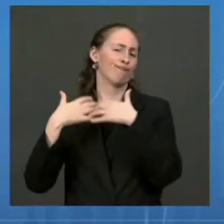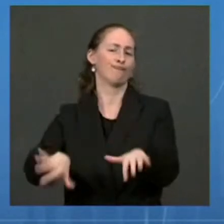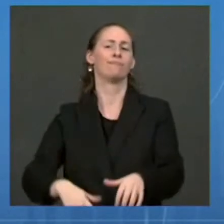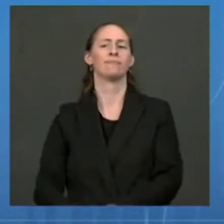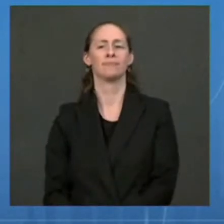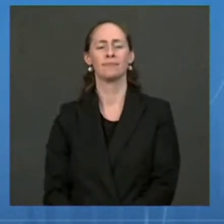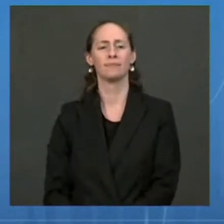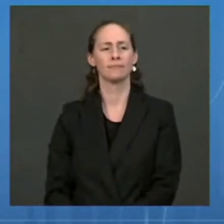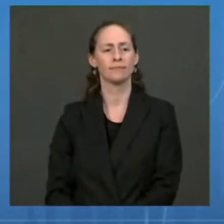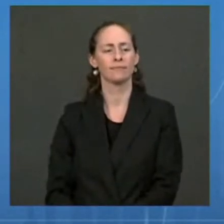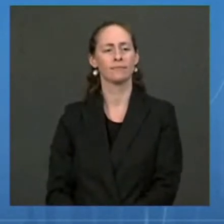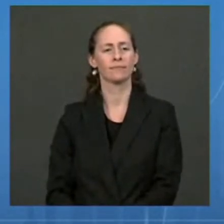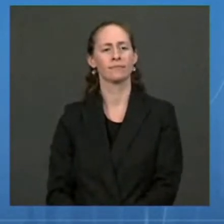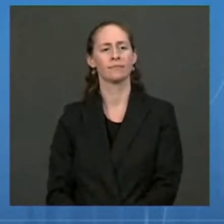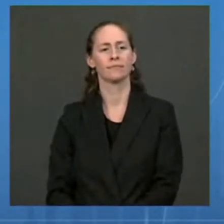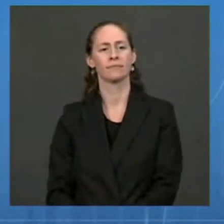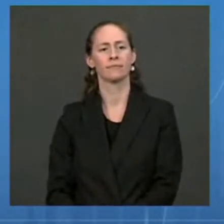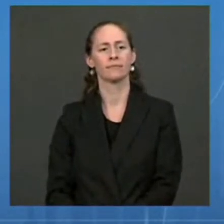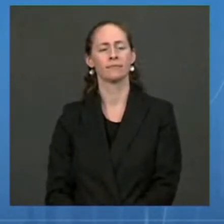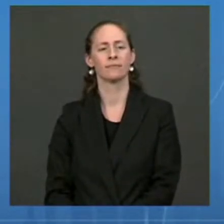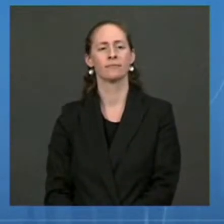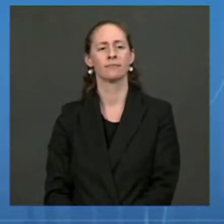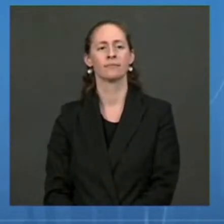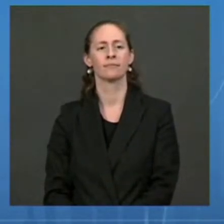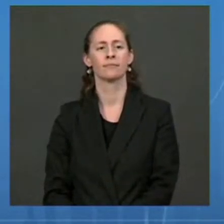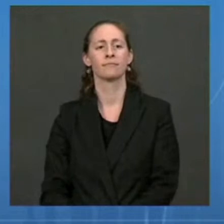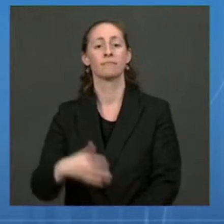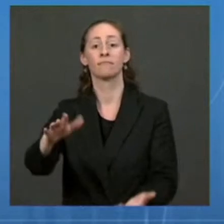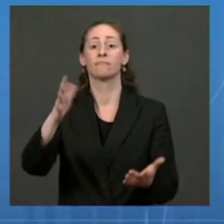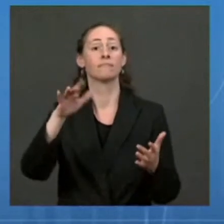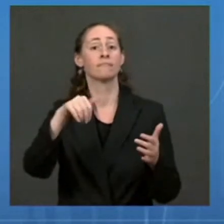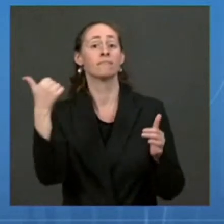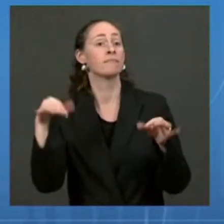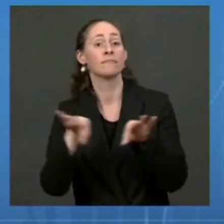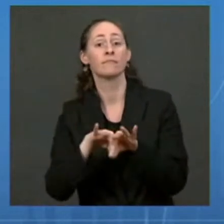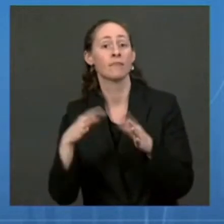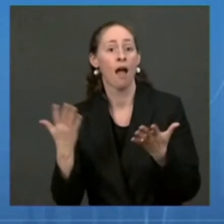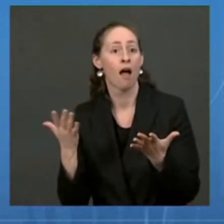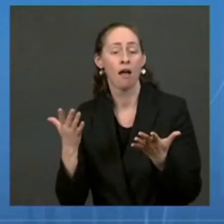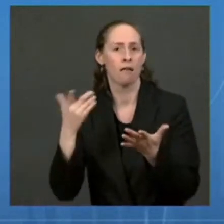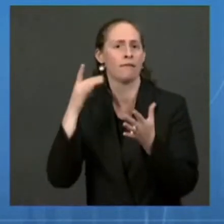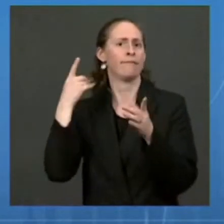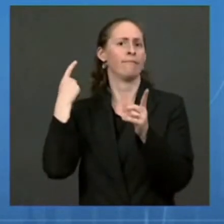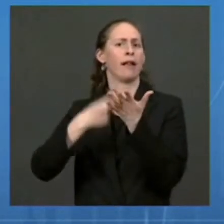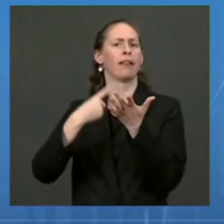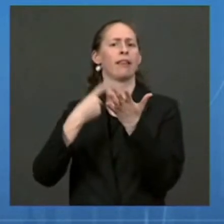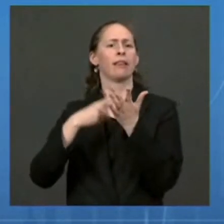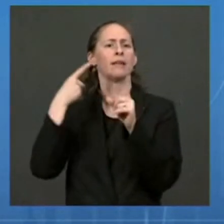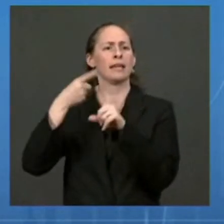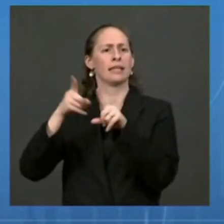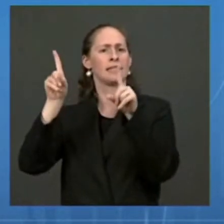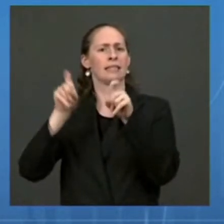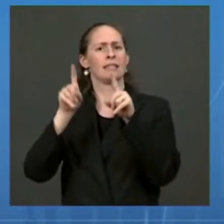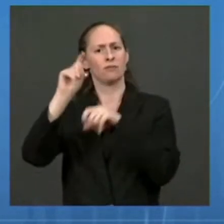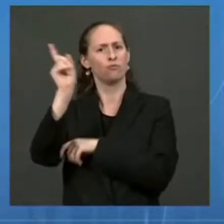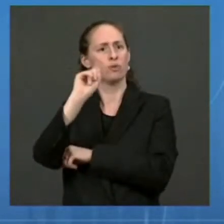PARENTS CAN GET THEIR KIDS VACCINATED QUICKLY, EASILY AND CONVENIENTLY.